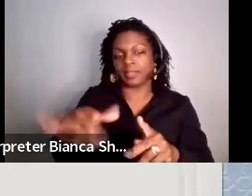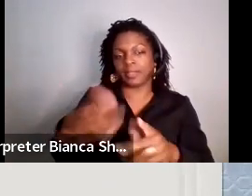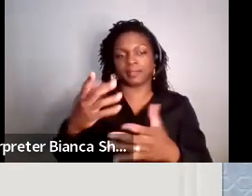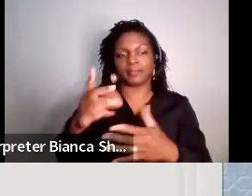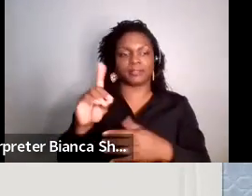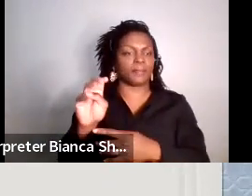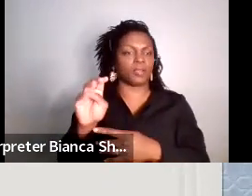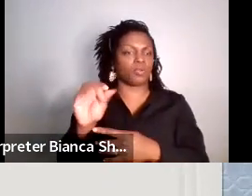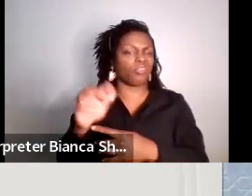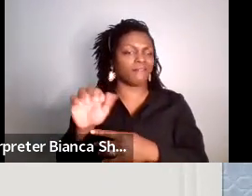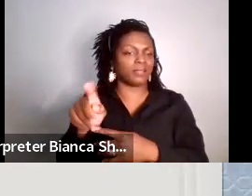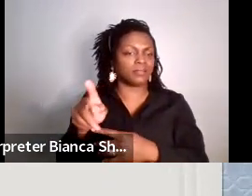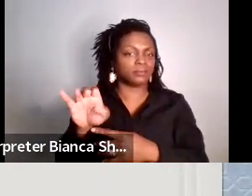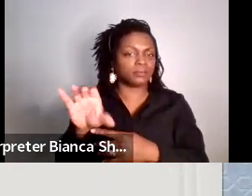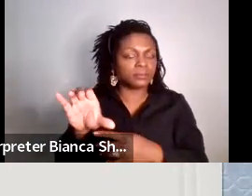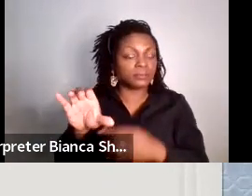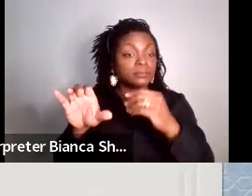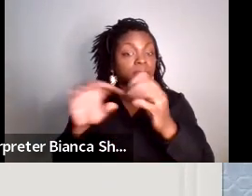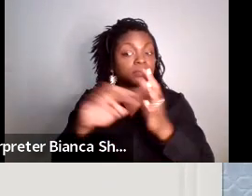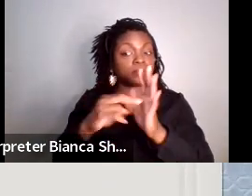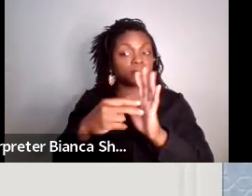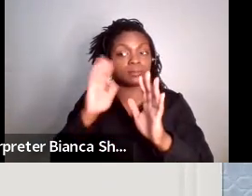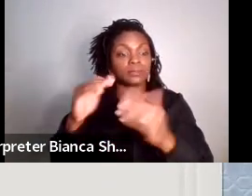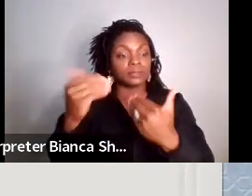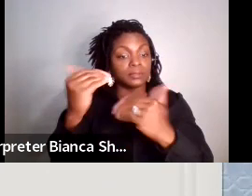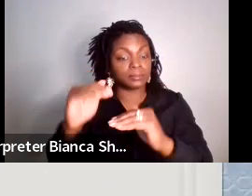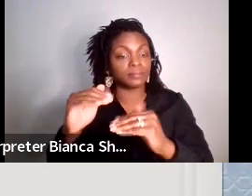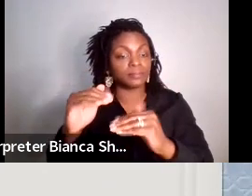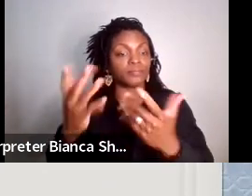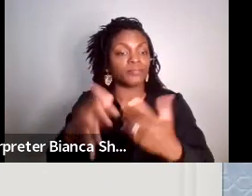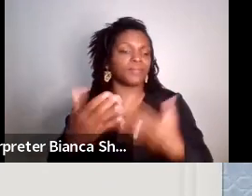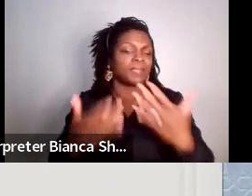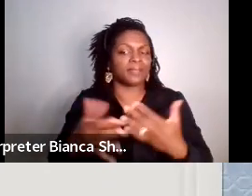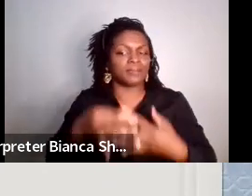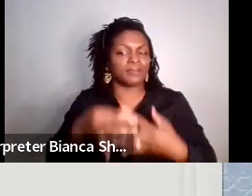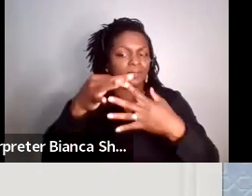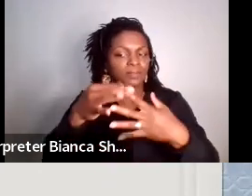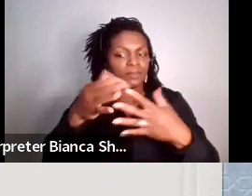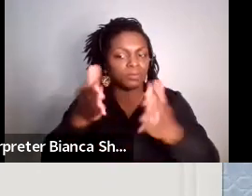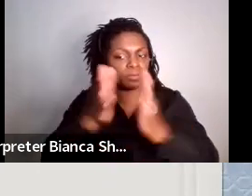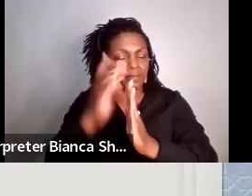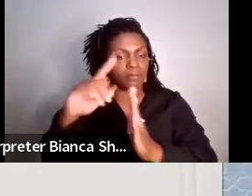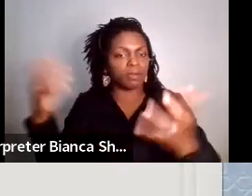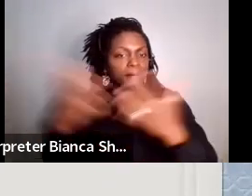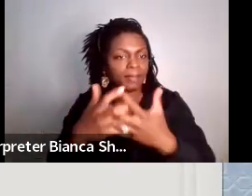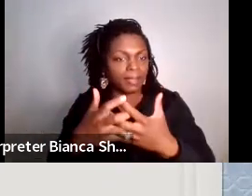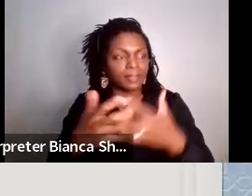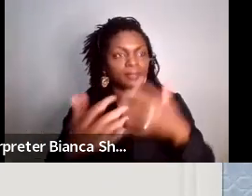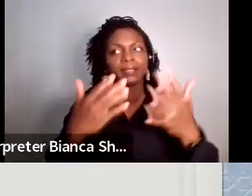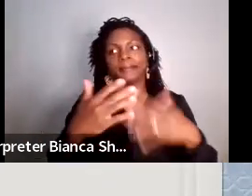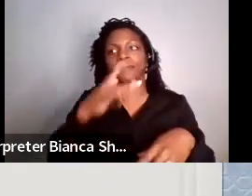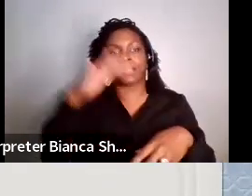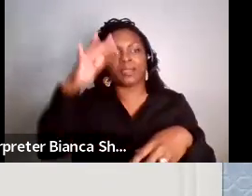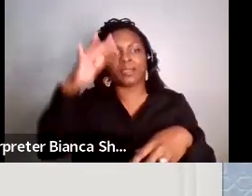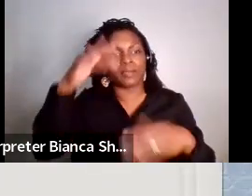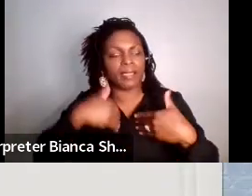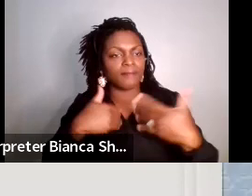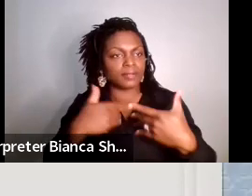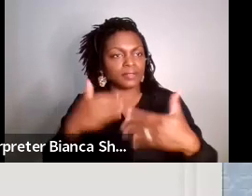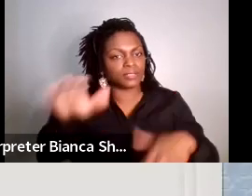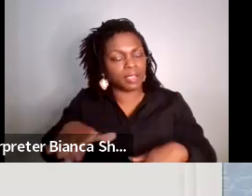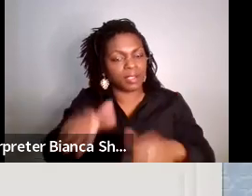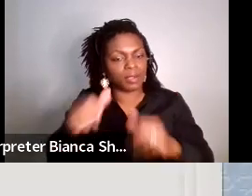With Okay, a special, maybe a request for a match that may have a child with maybe a rare condition.